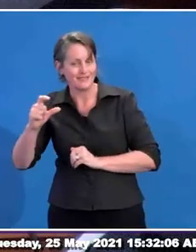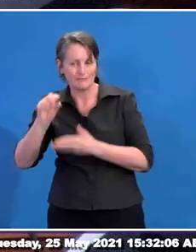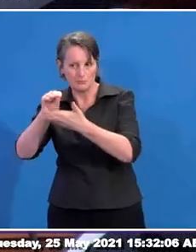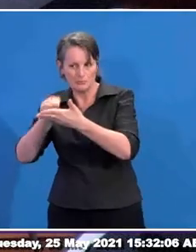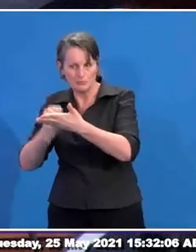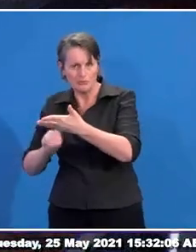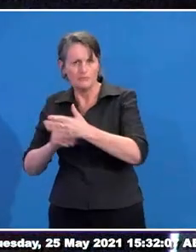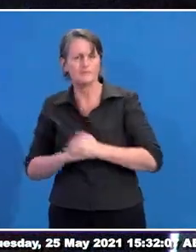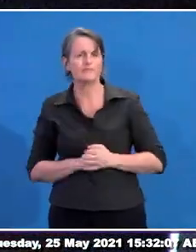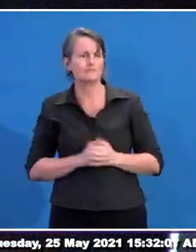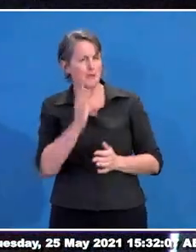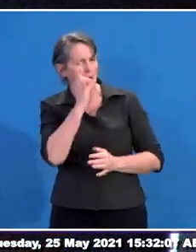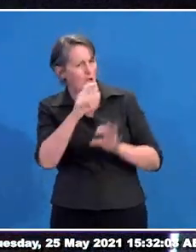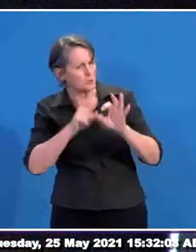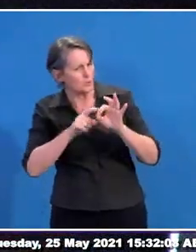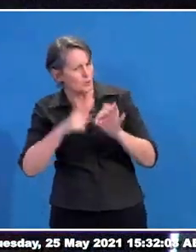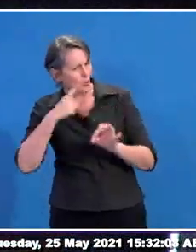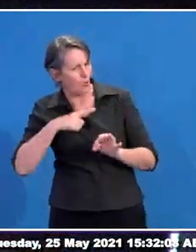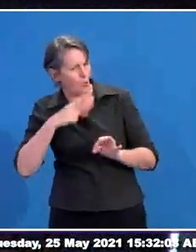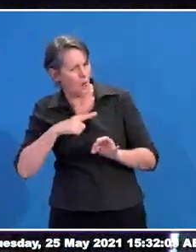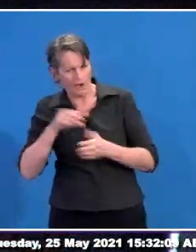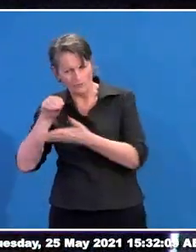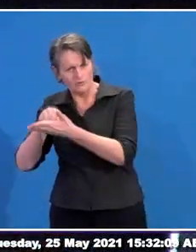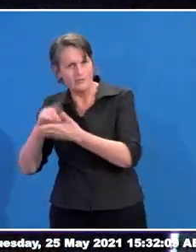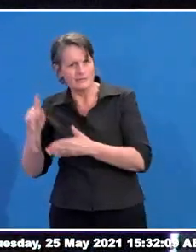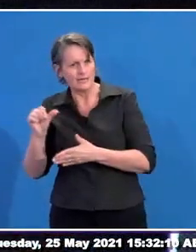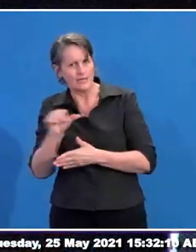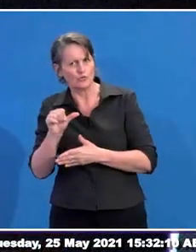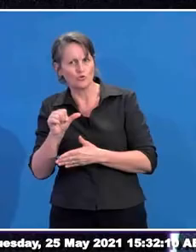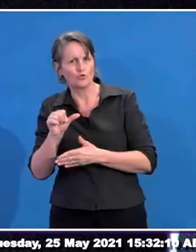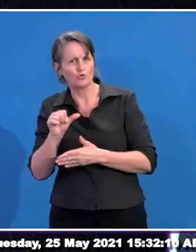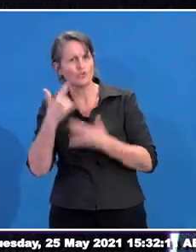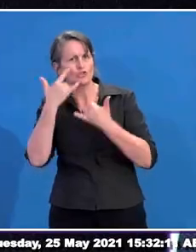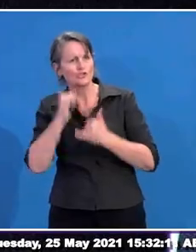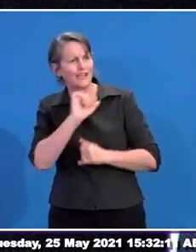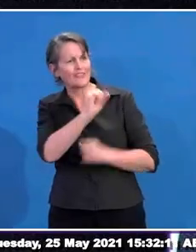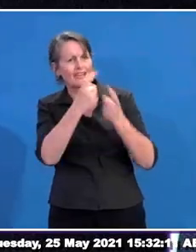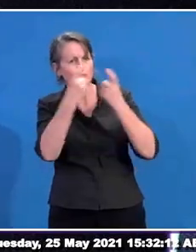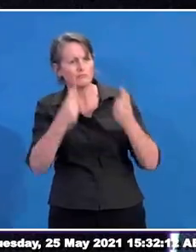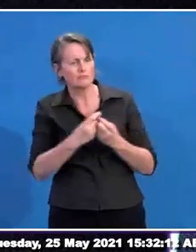checking process in this report? Was there something that came to your attention that caused